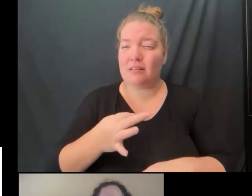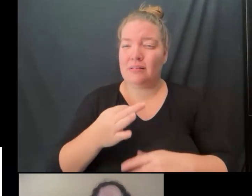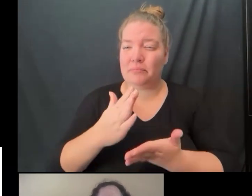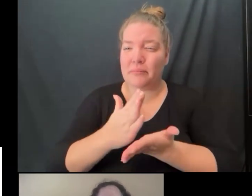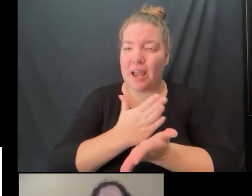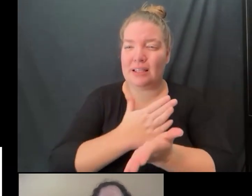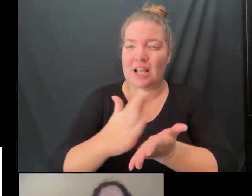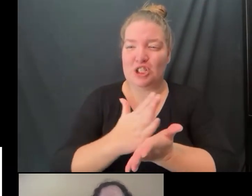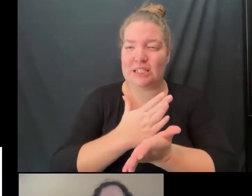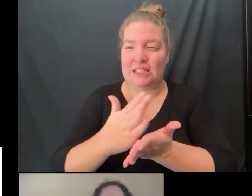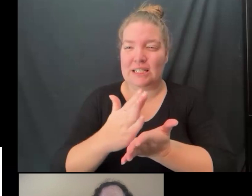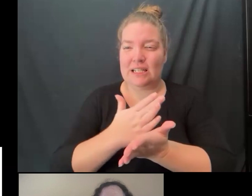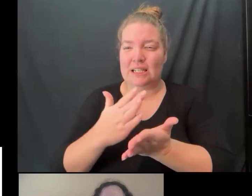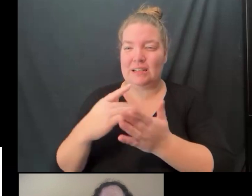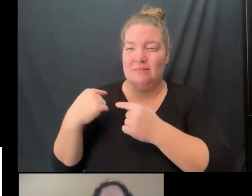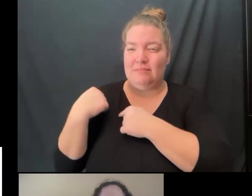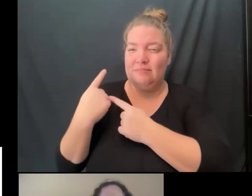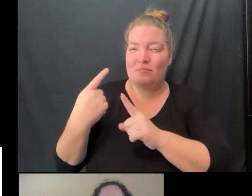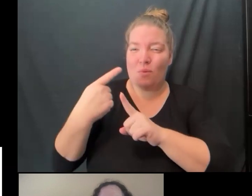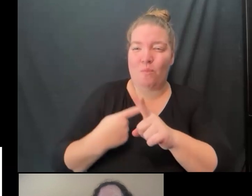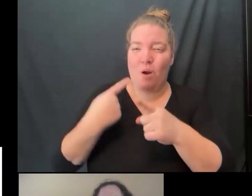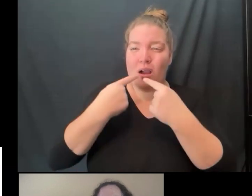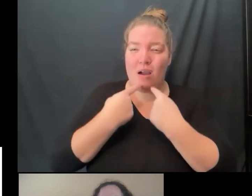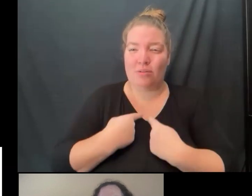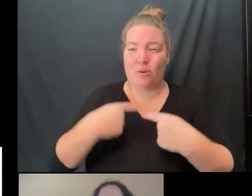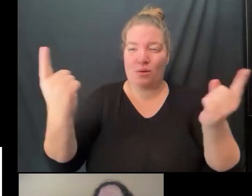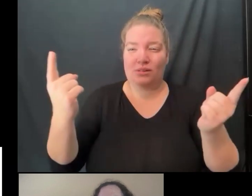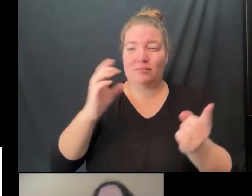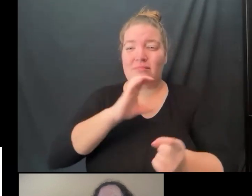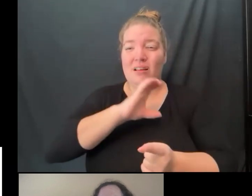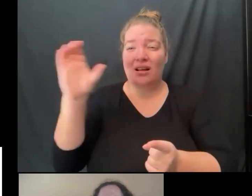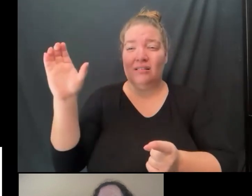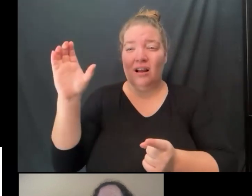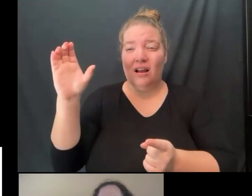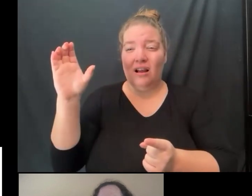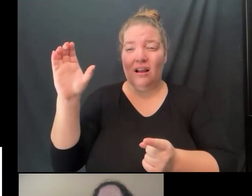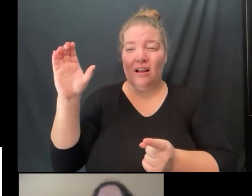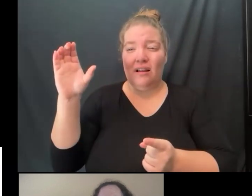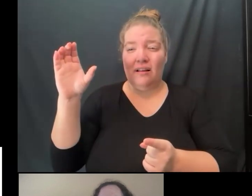released the ICT regulations for digital accessibility.